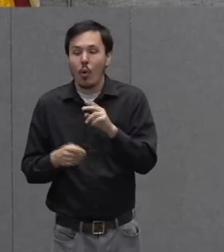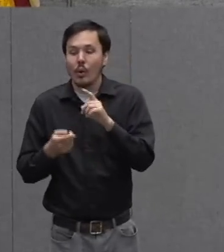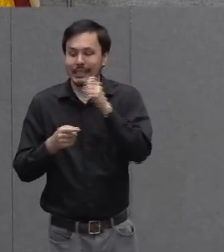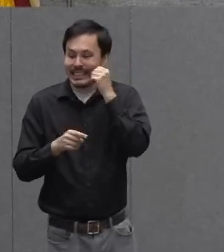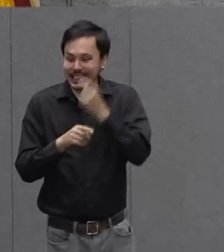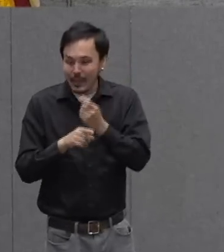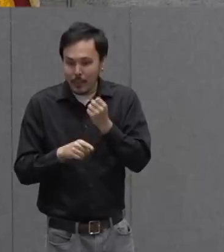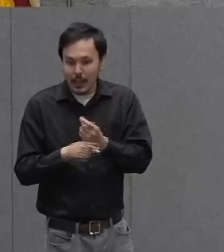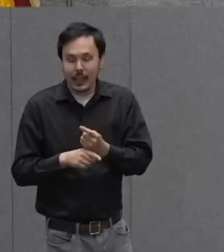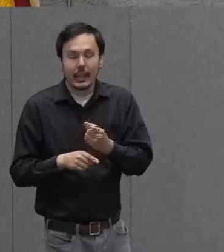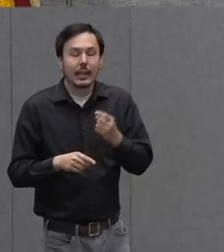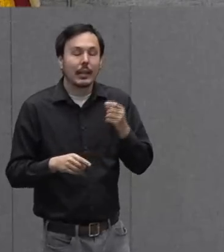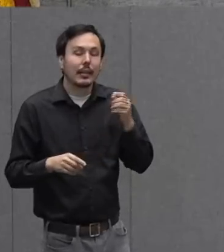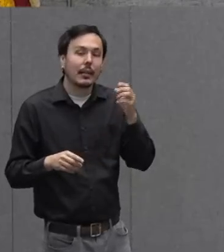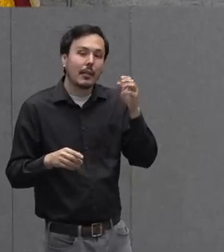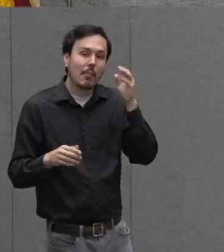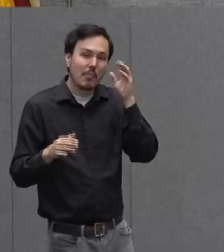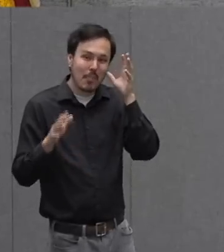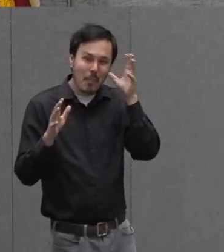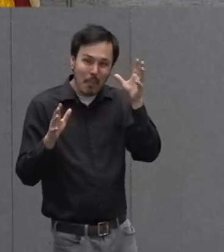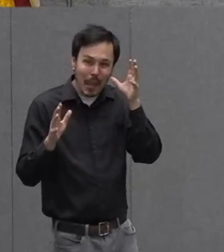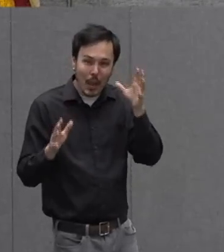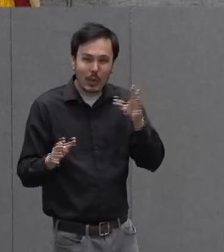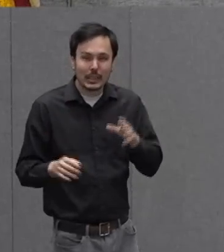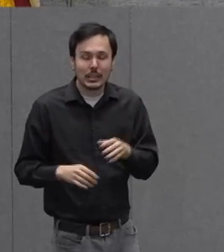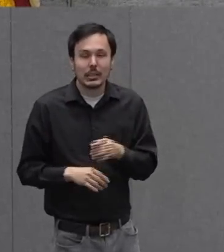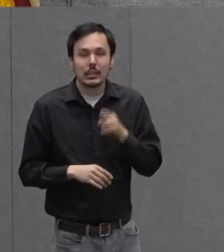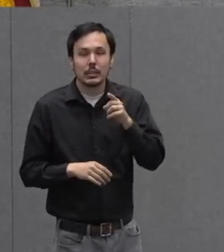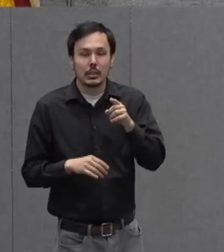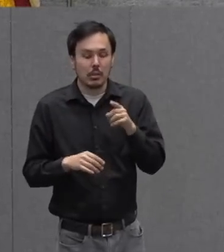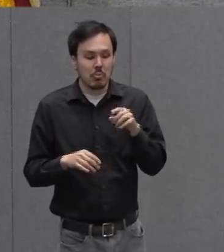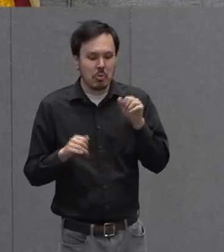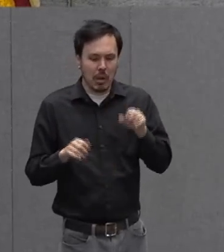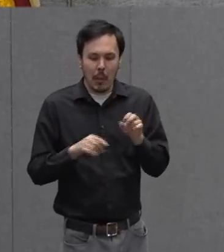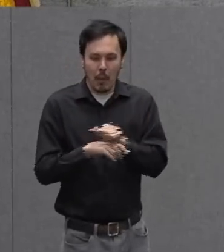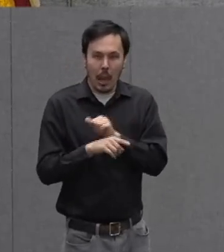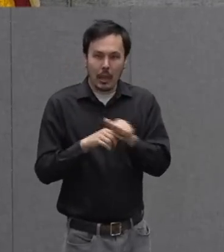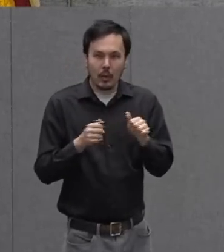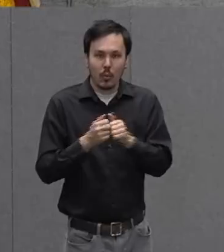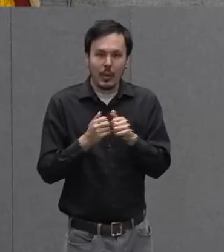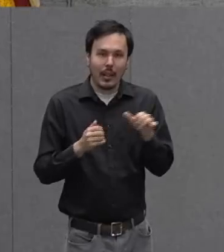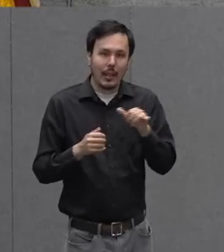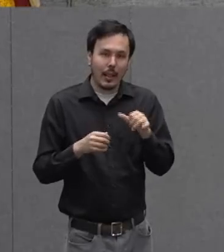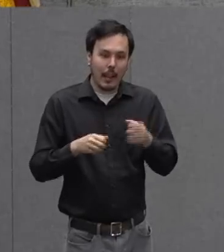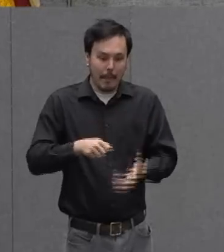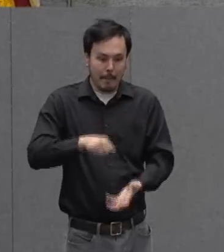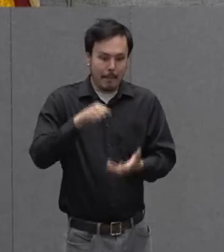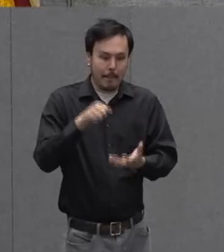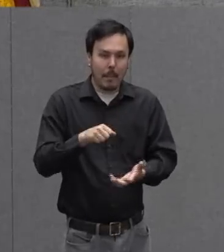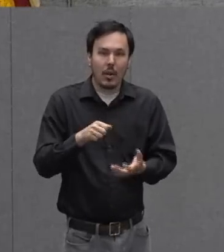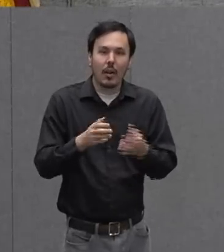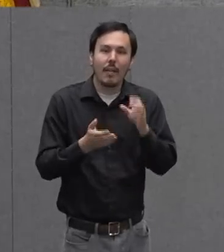It could be a bucket of crayons, for example. You could, afterwards, after you make your chart